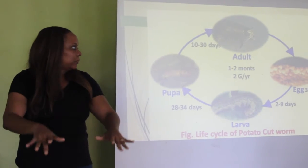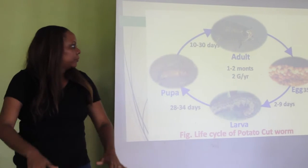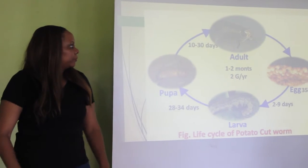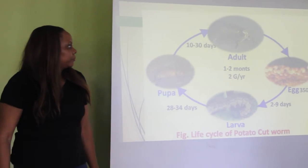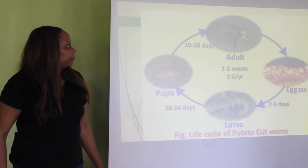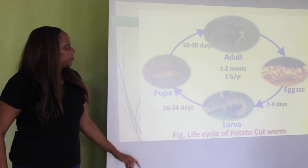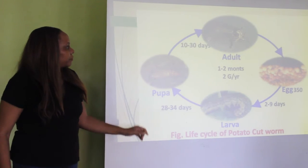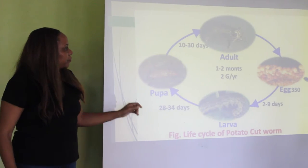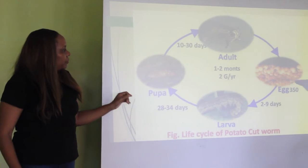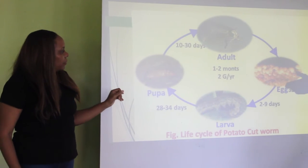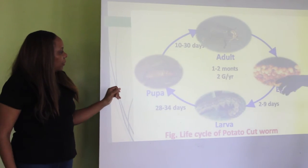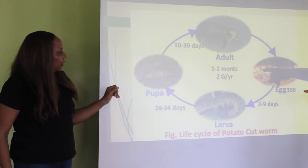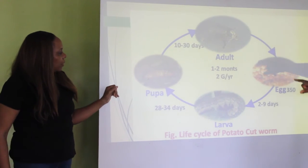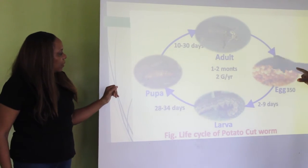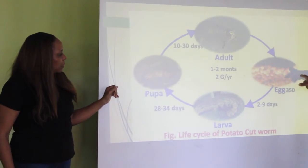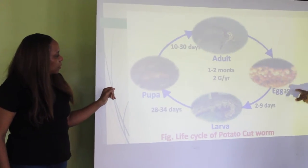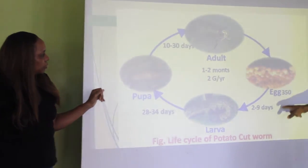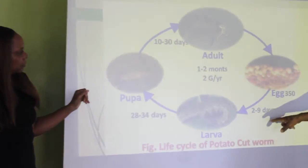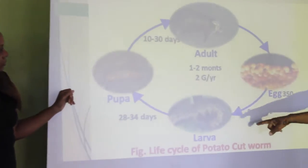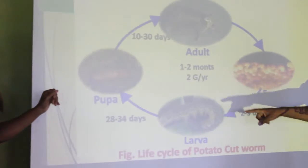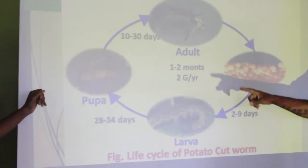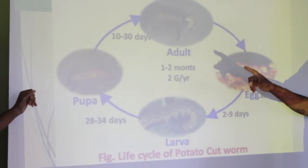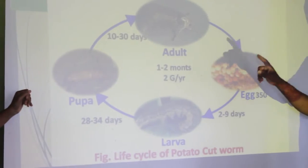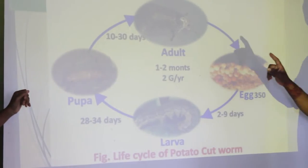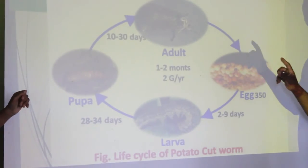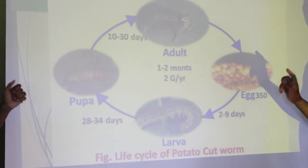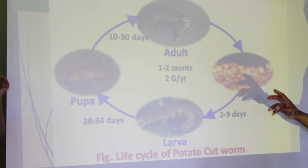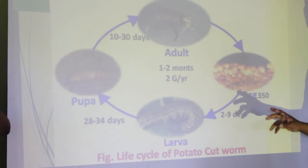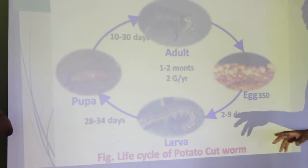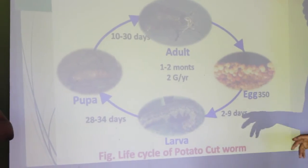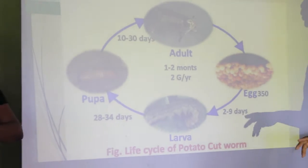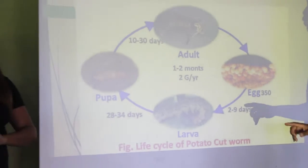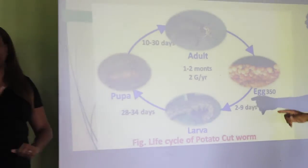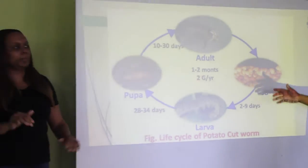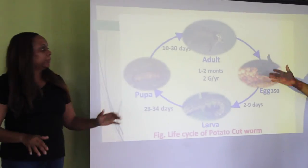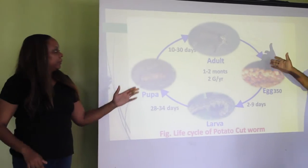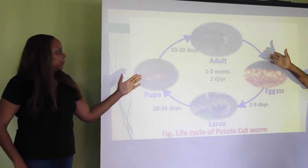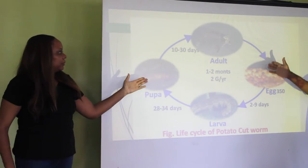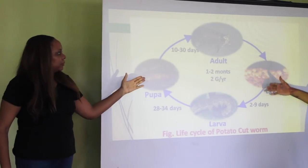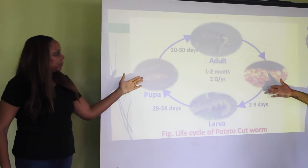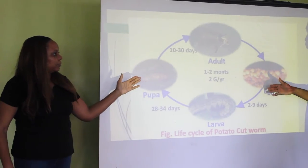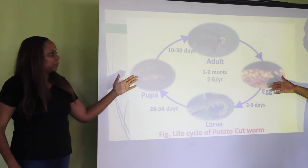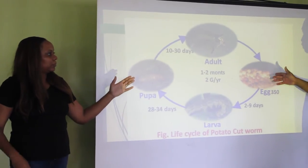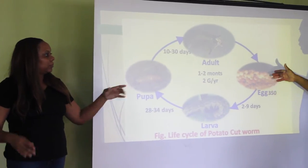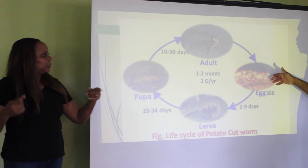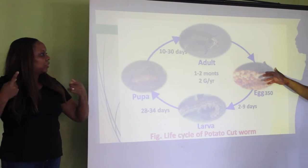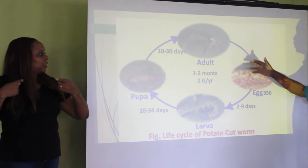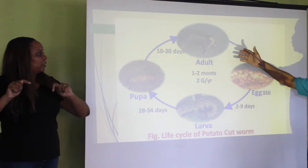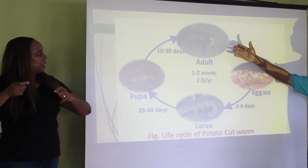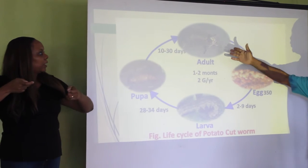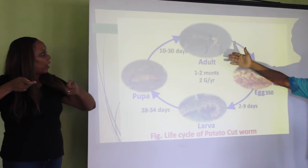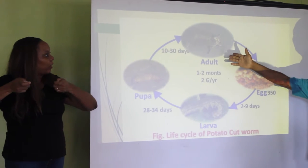most if not all of them have about the same thing so this is why you try to control as in stopping